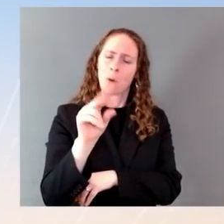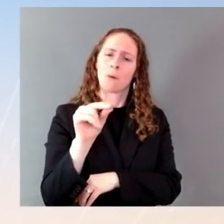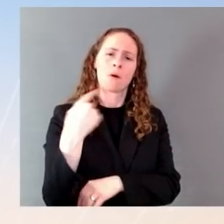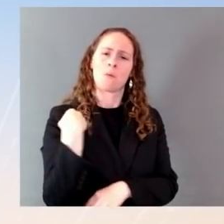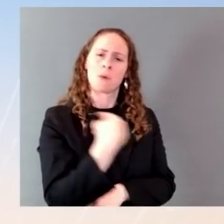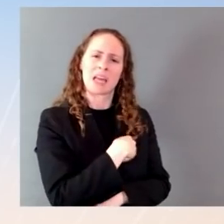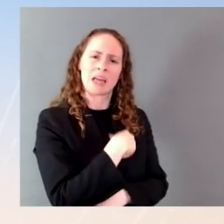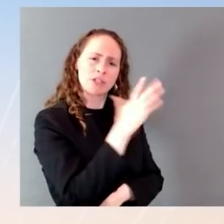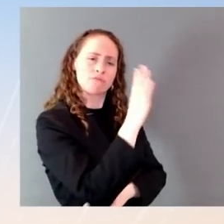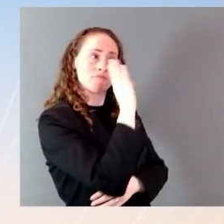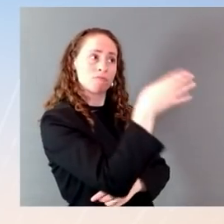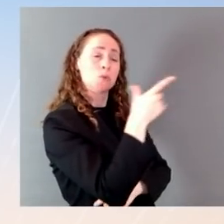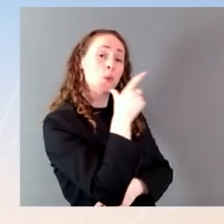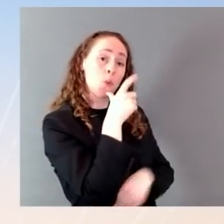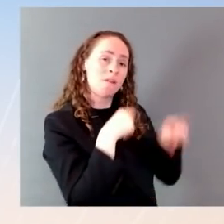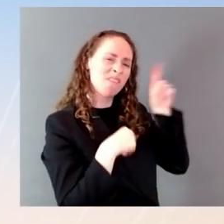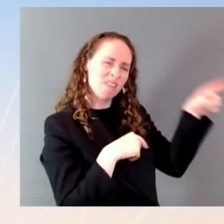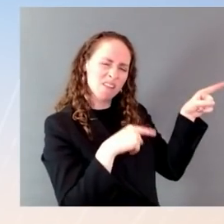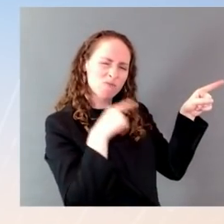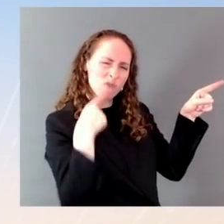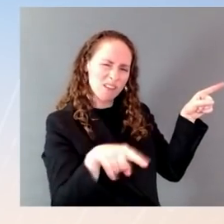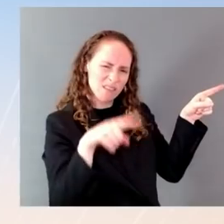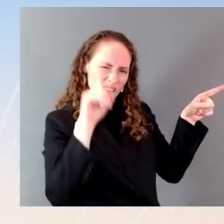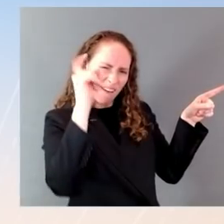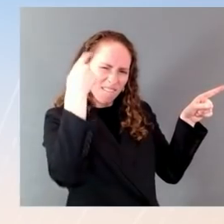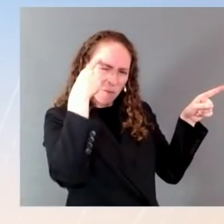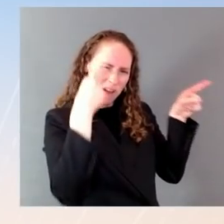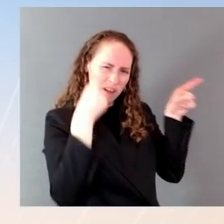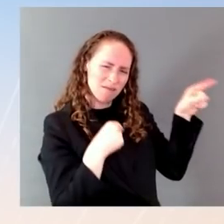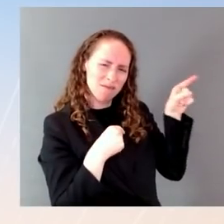in the context of an invasion of Ukraine by Russia